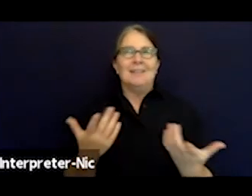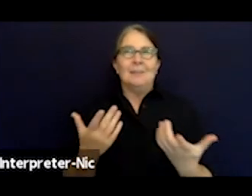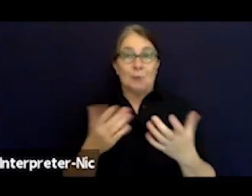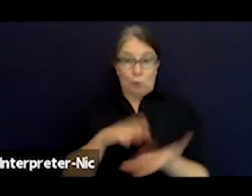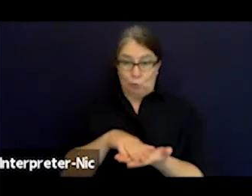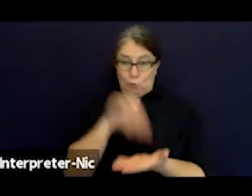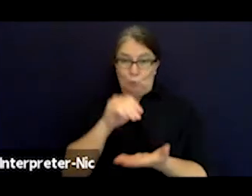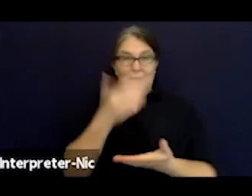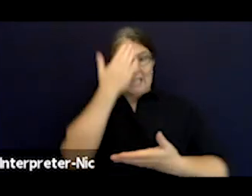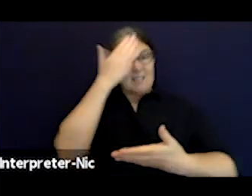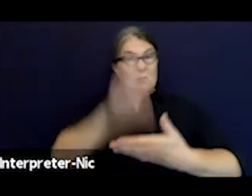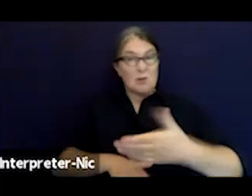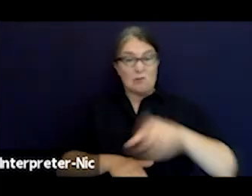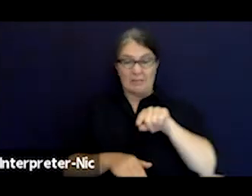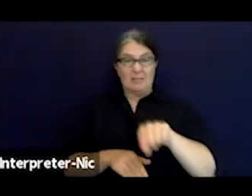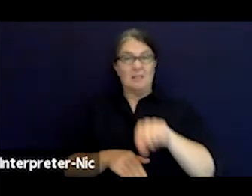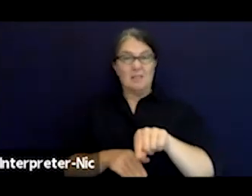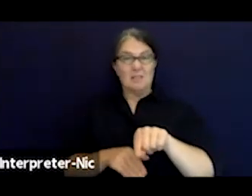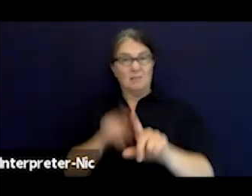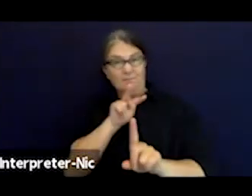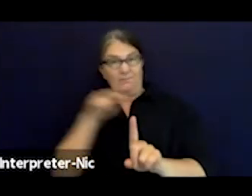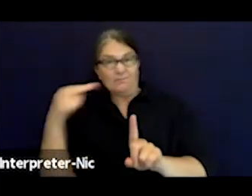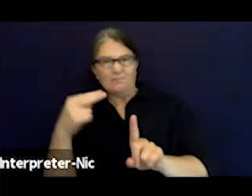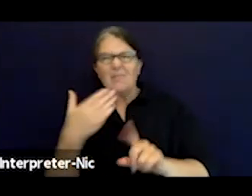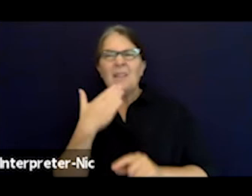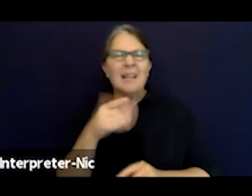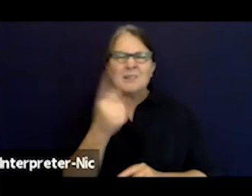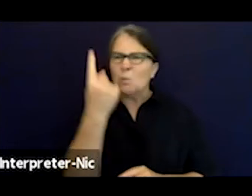student experience frame. I love that. Thank you for putting that into the conversation.